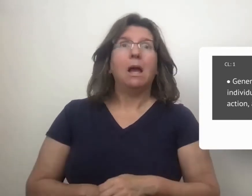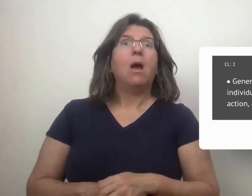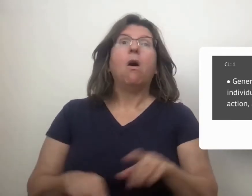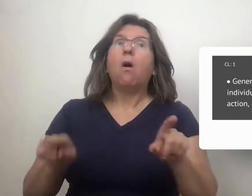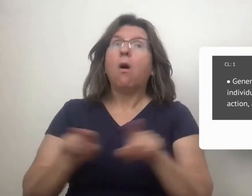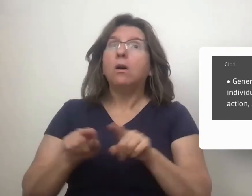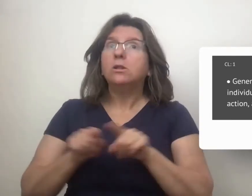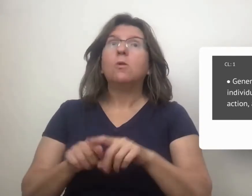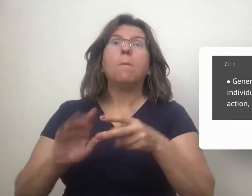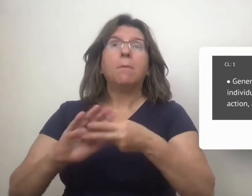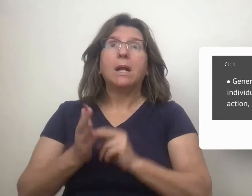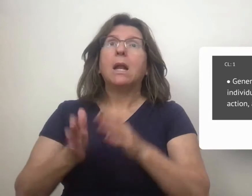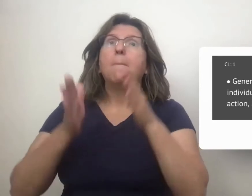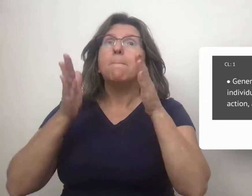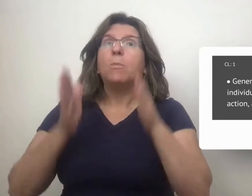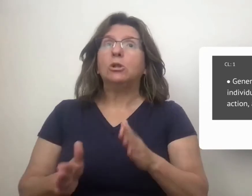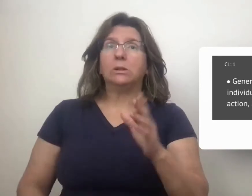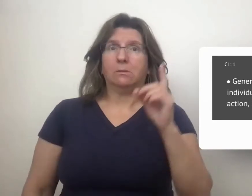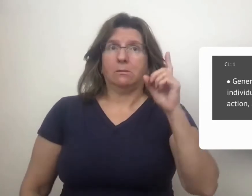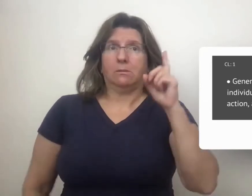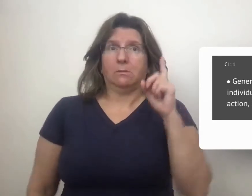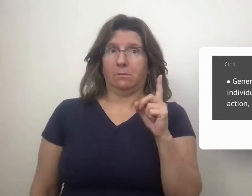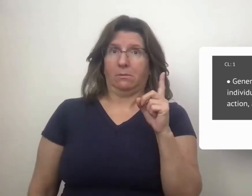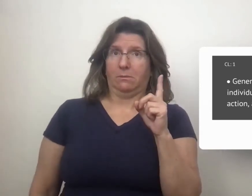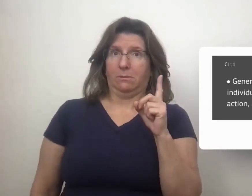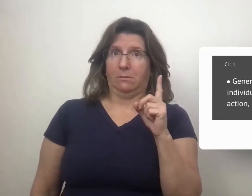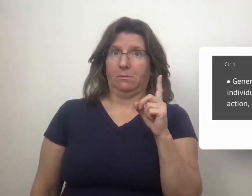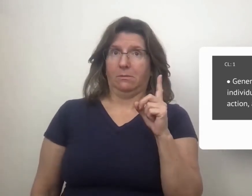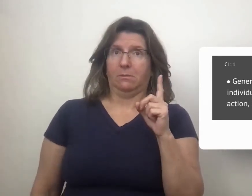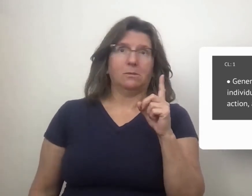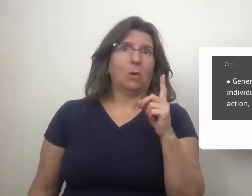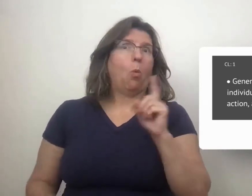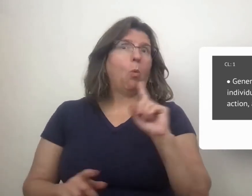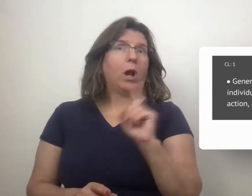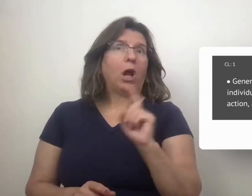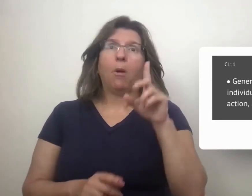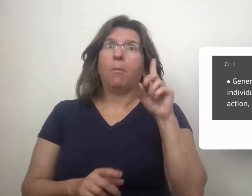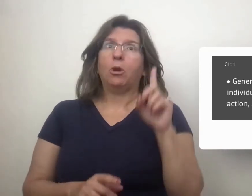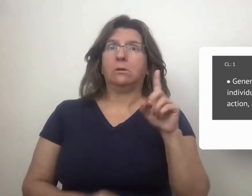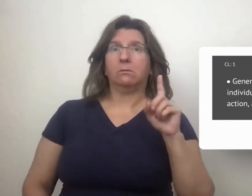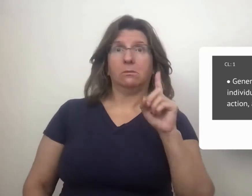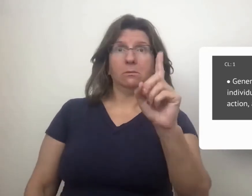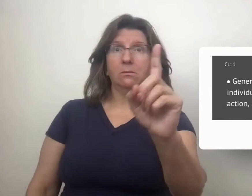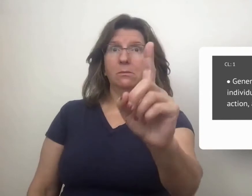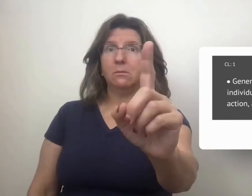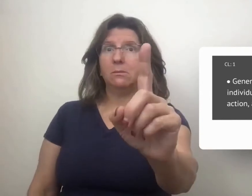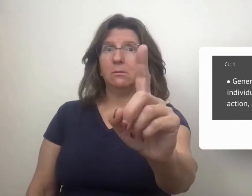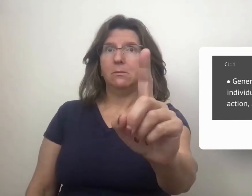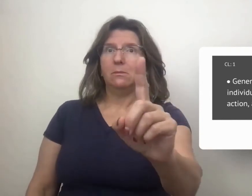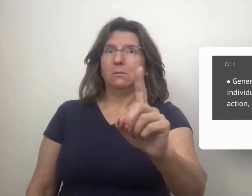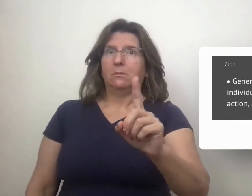It generally represents an individual and their location, action, and manner.